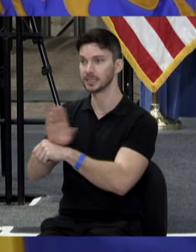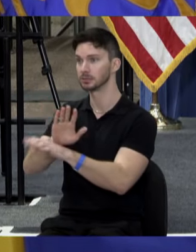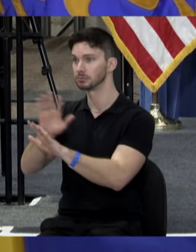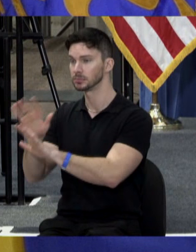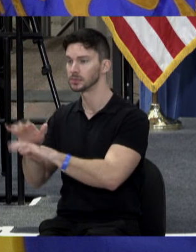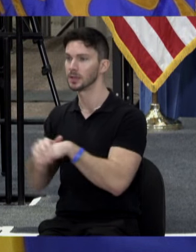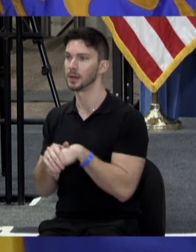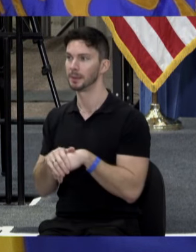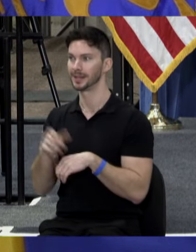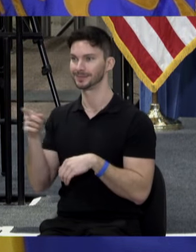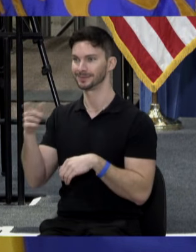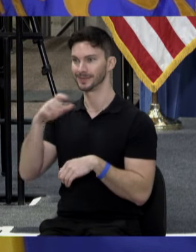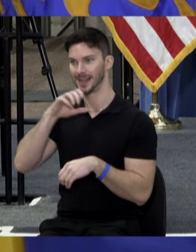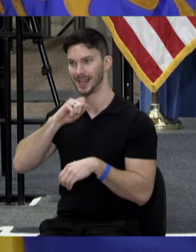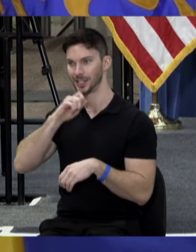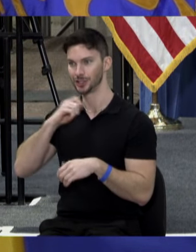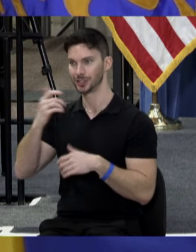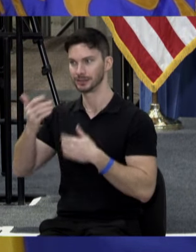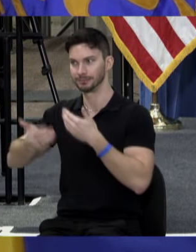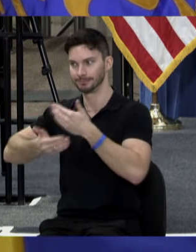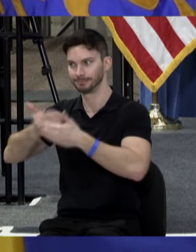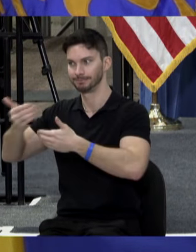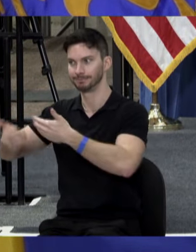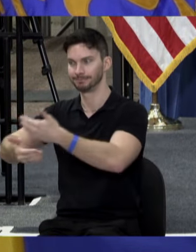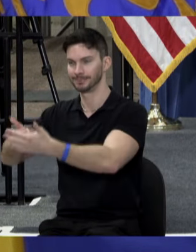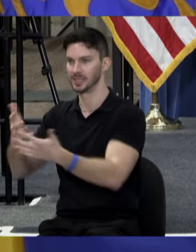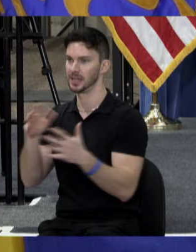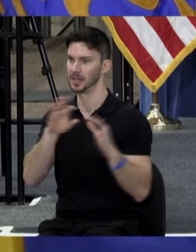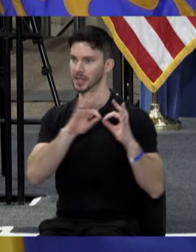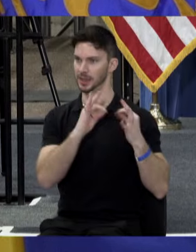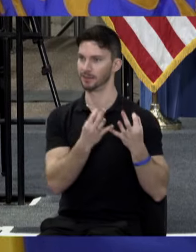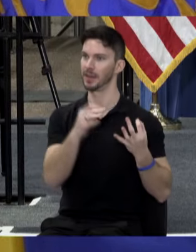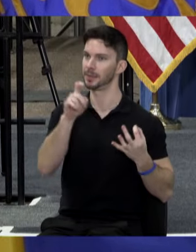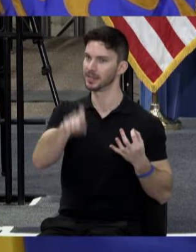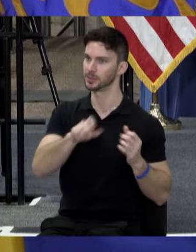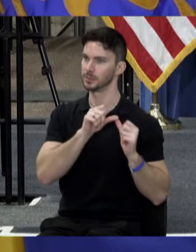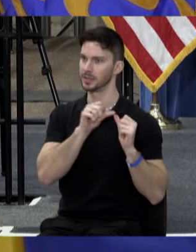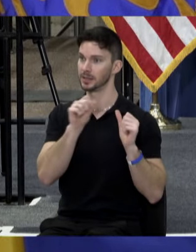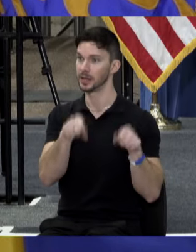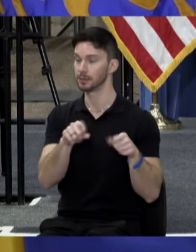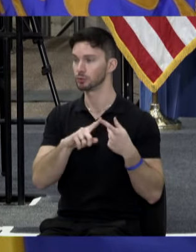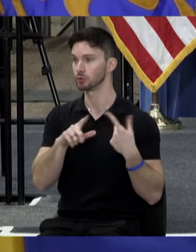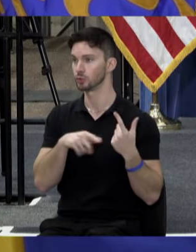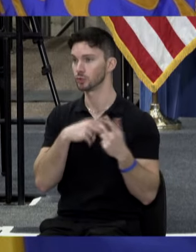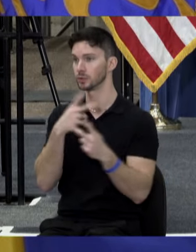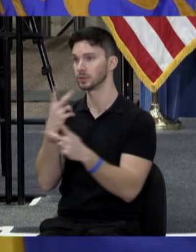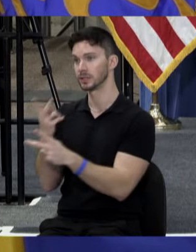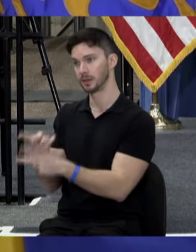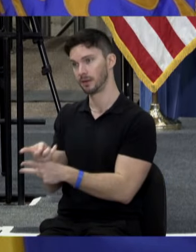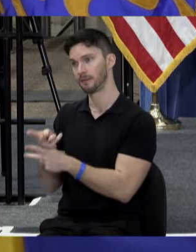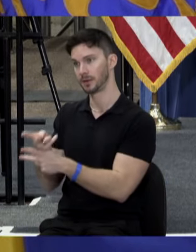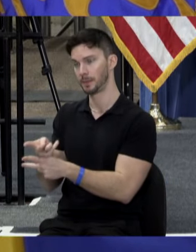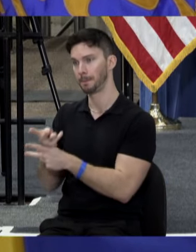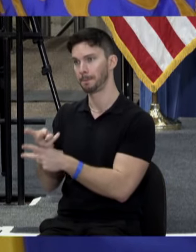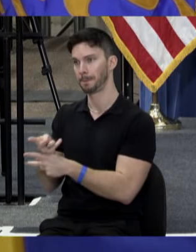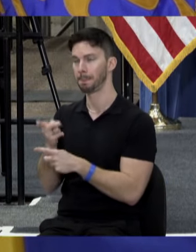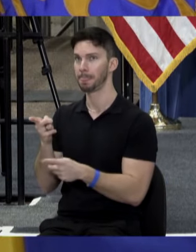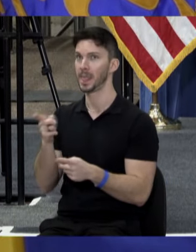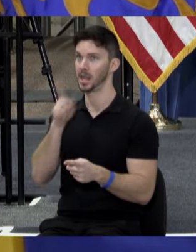as you age, the family needs to be able to take care of him. It could have been a whole lot worse